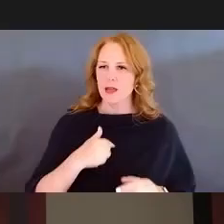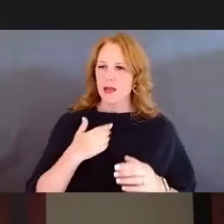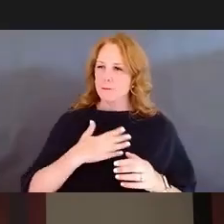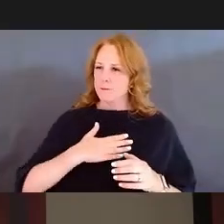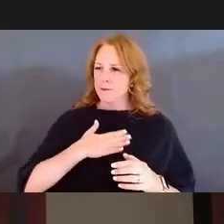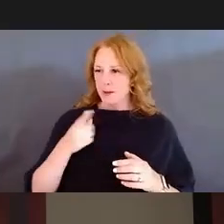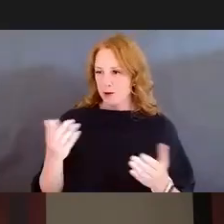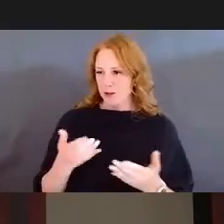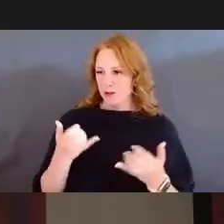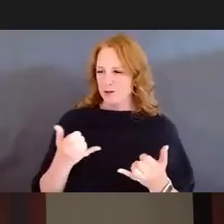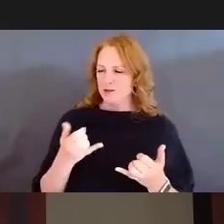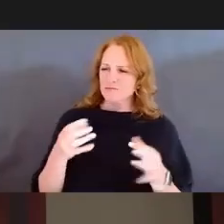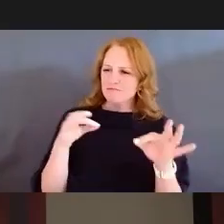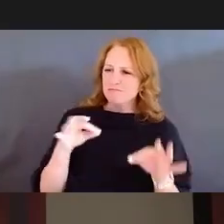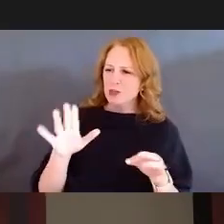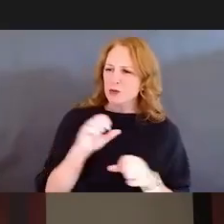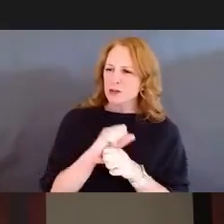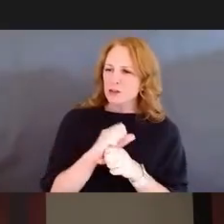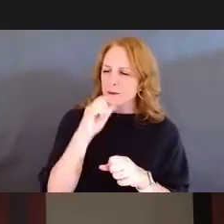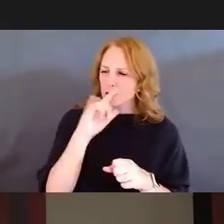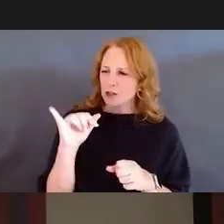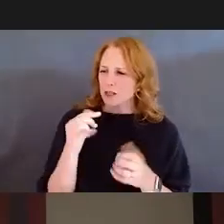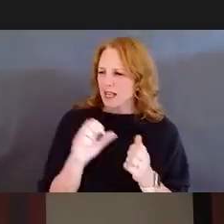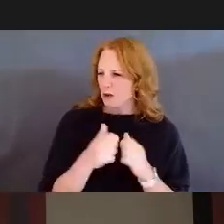bit about what your job looks like? Um how would you explain it to somebody? Oh, yes,